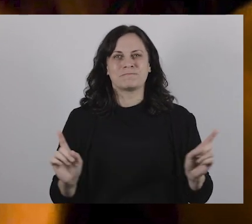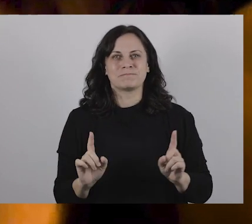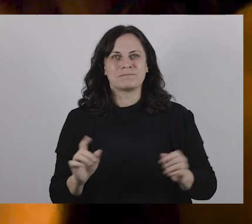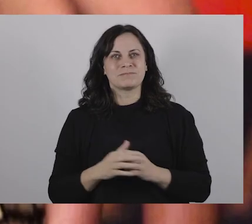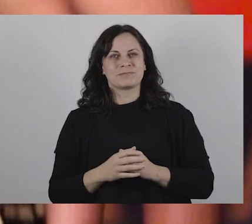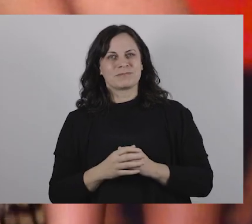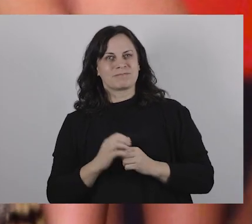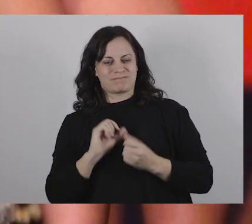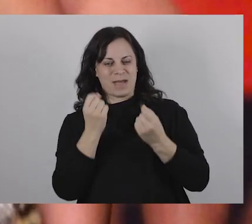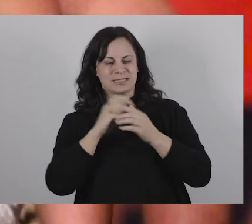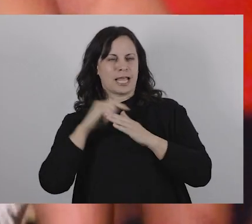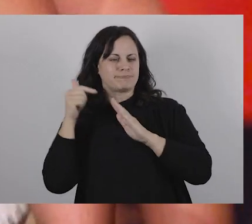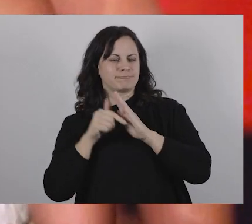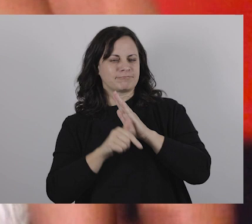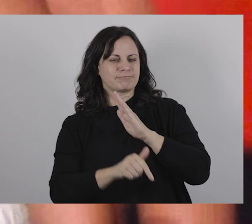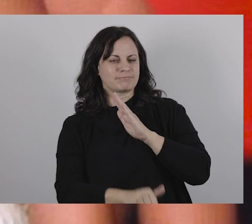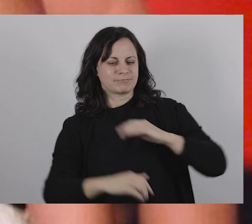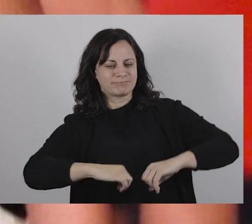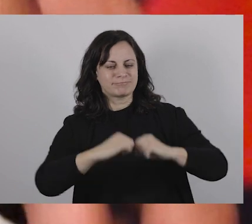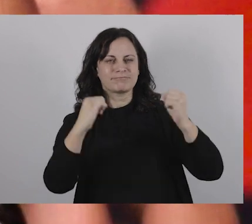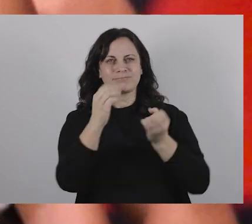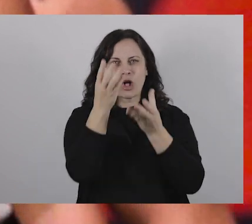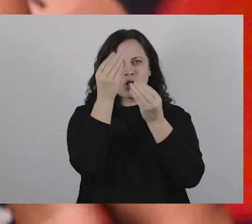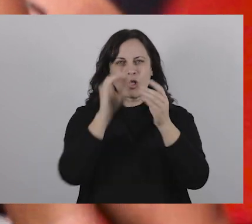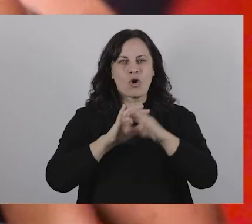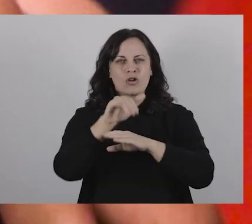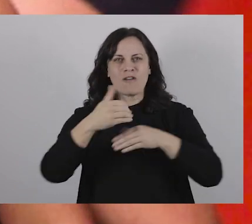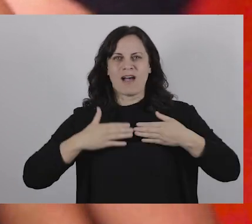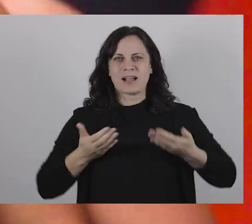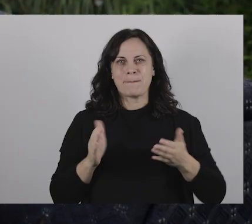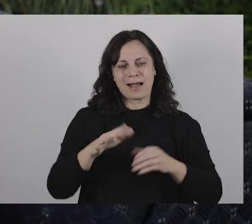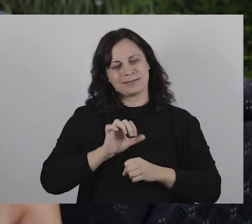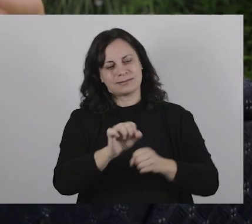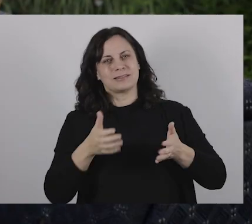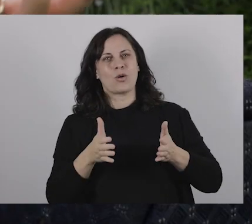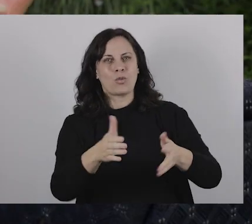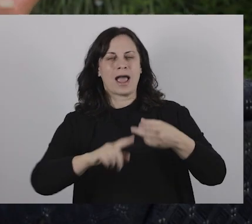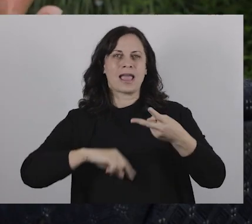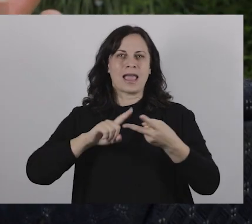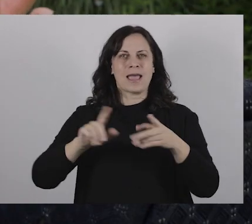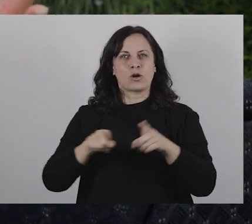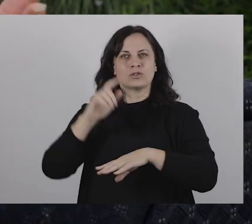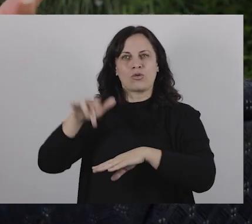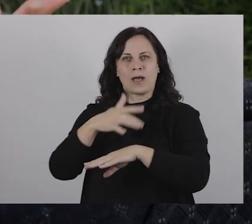and wanting to really deepen my understanding of, you know, the art form of kapa haka